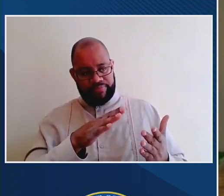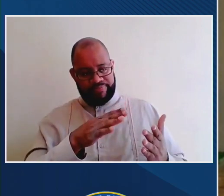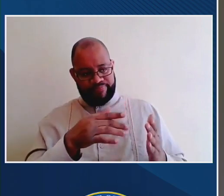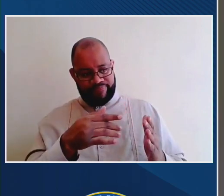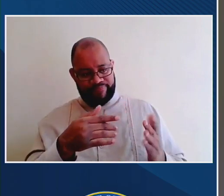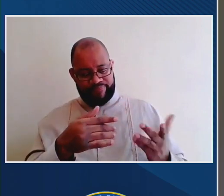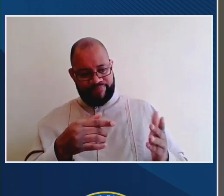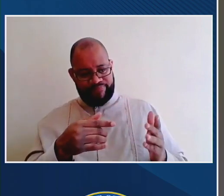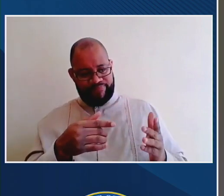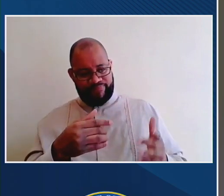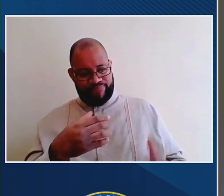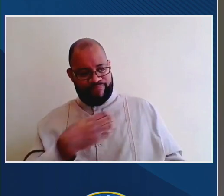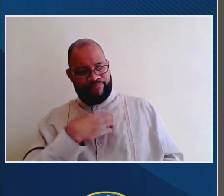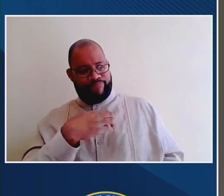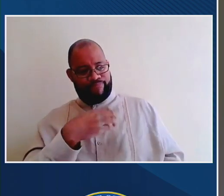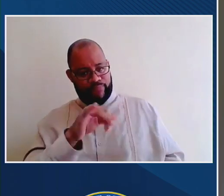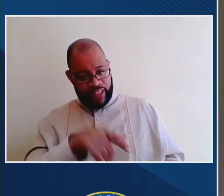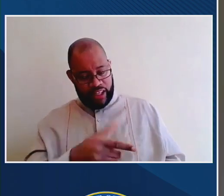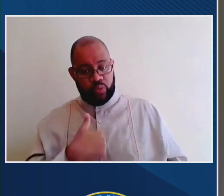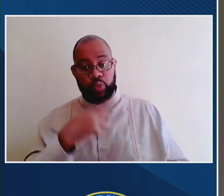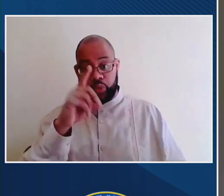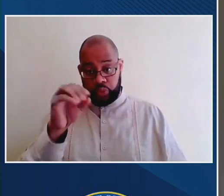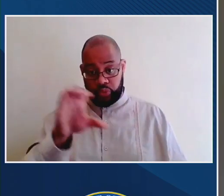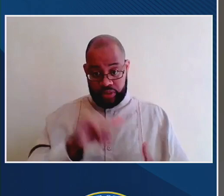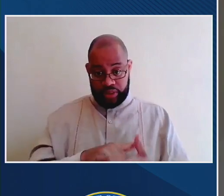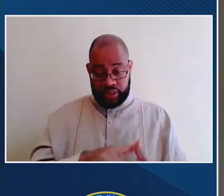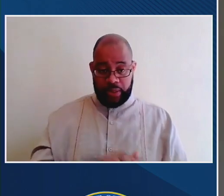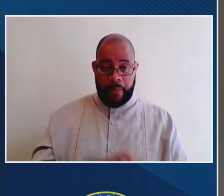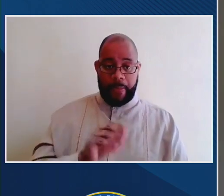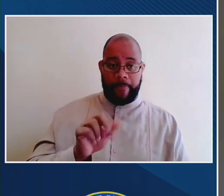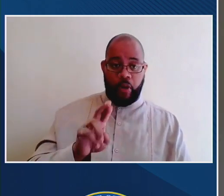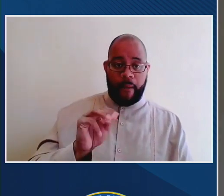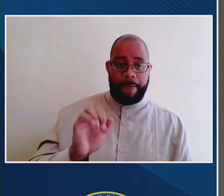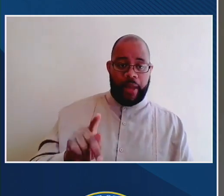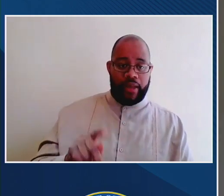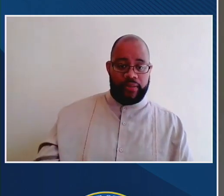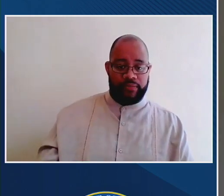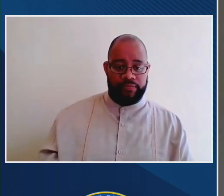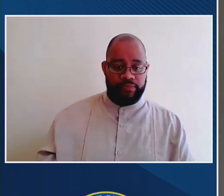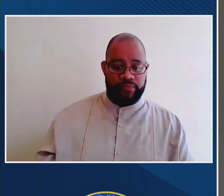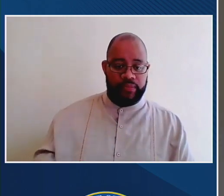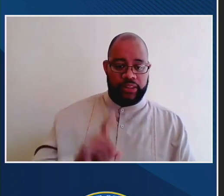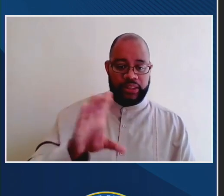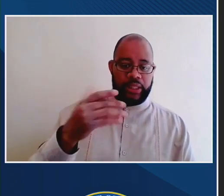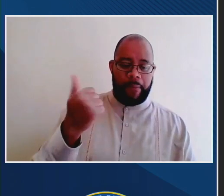And we do do that, Barmak. DC made his dissent clear before we took